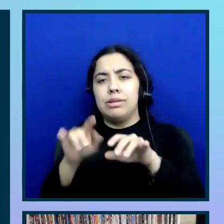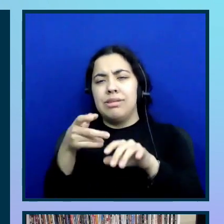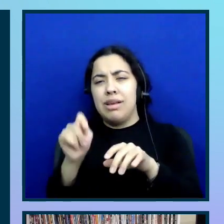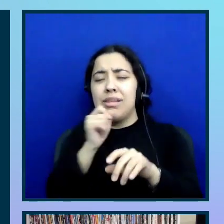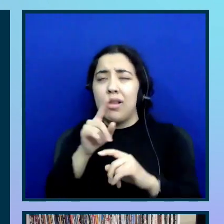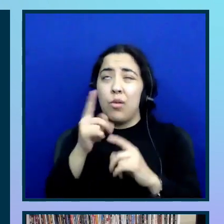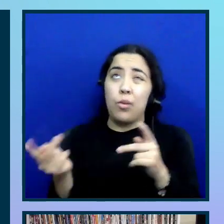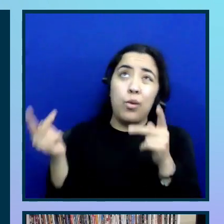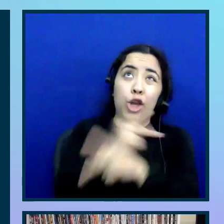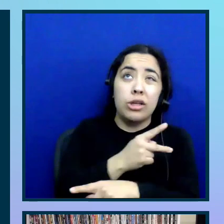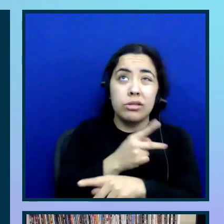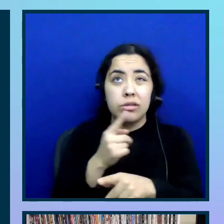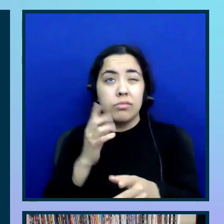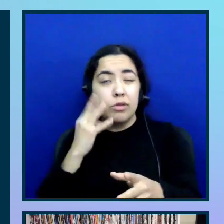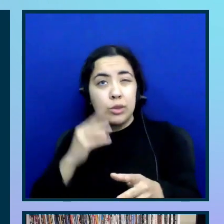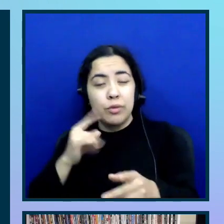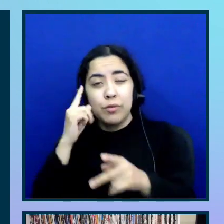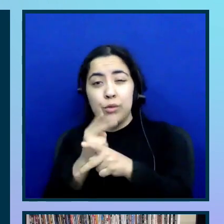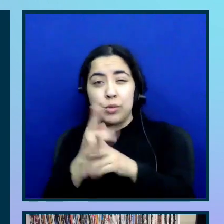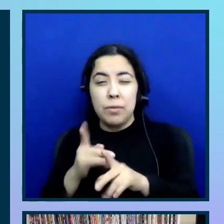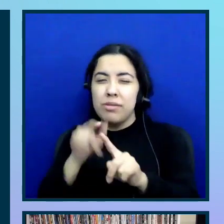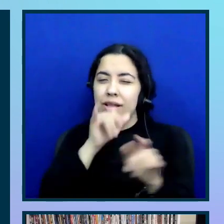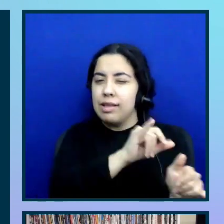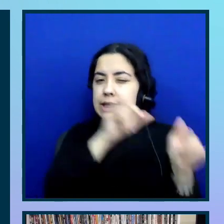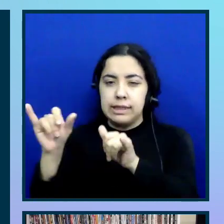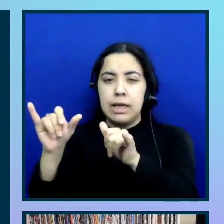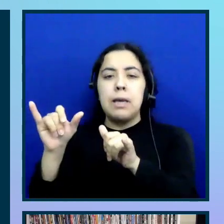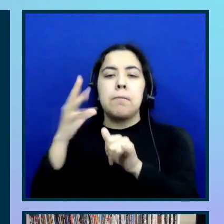but it's also not conveying the same experience as a sighted user would receive.